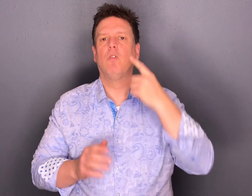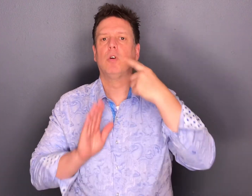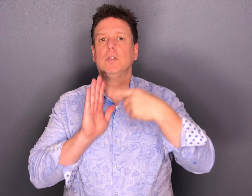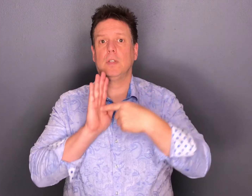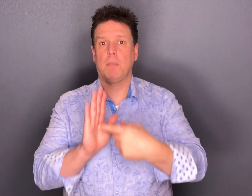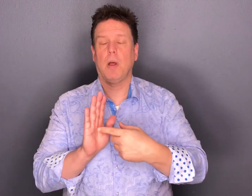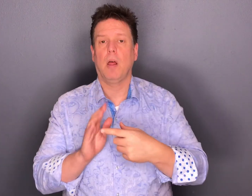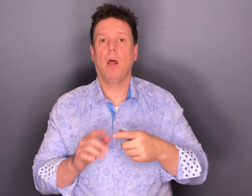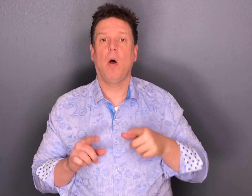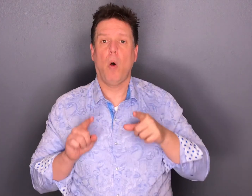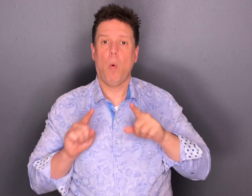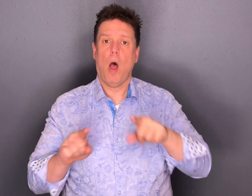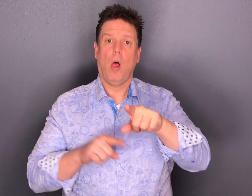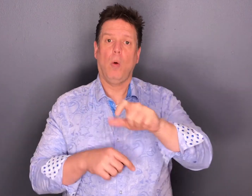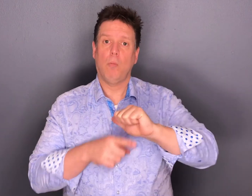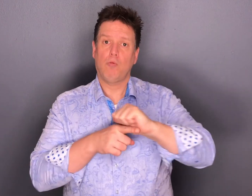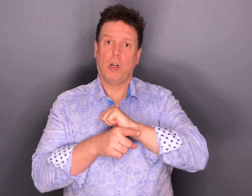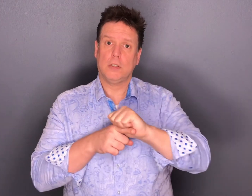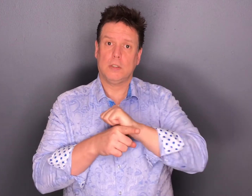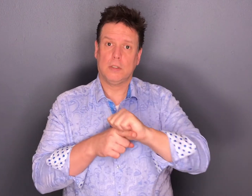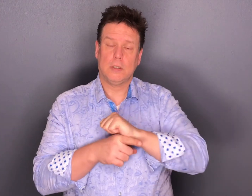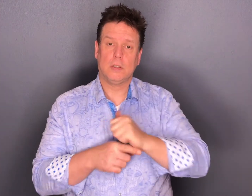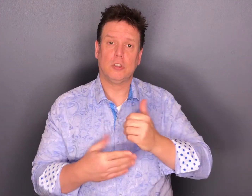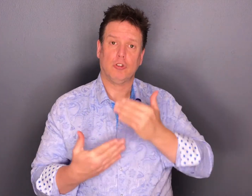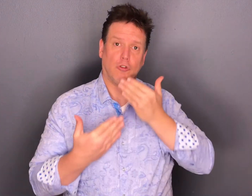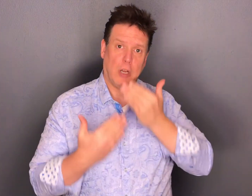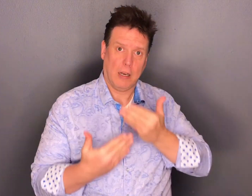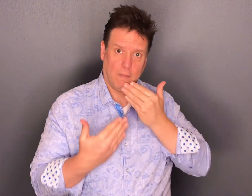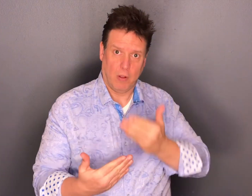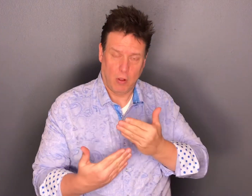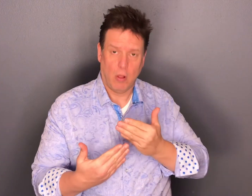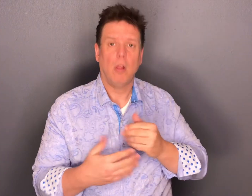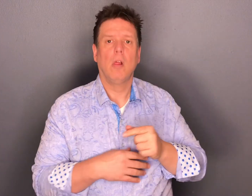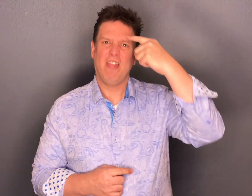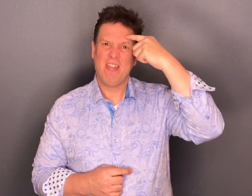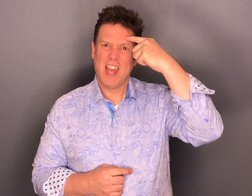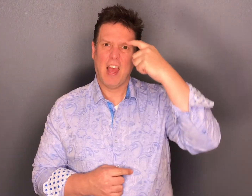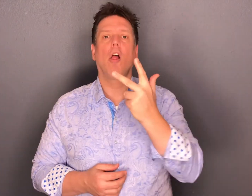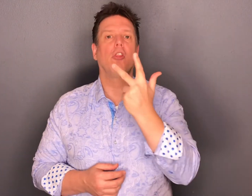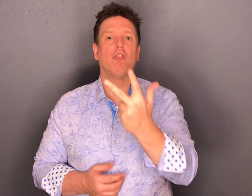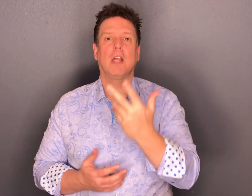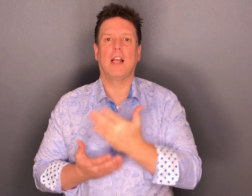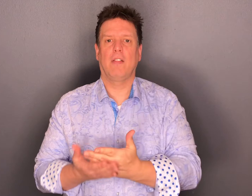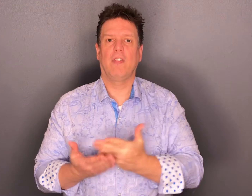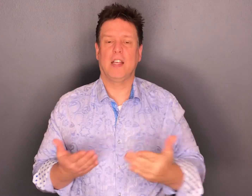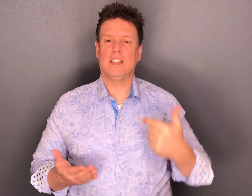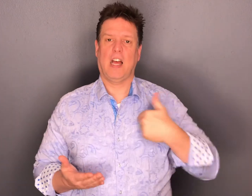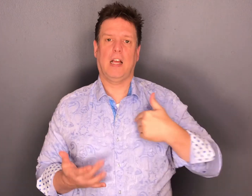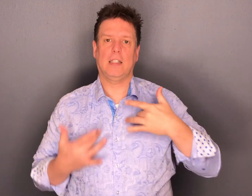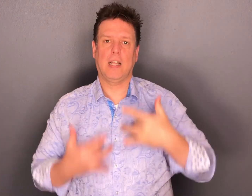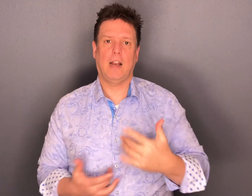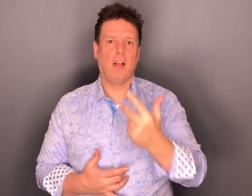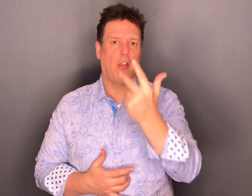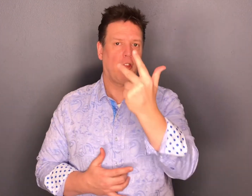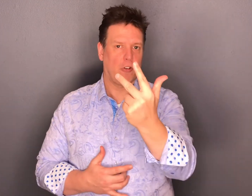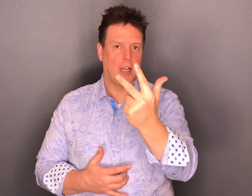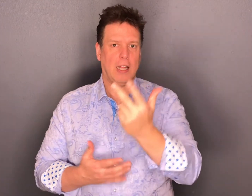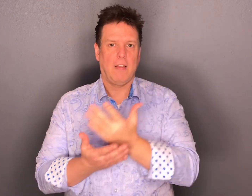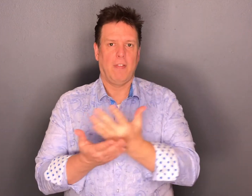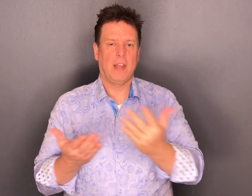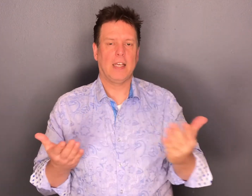example, while you're practicing being grateful think of three things I tend to